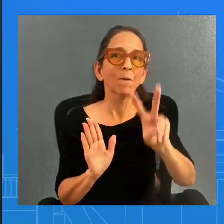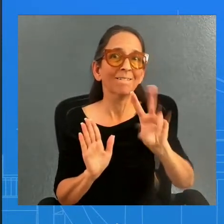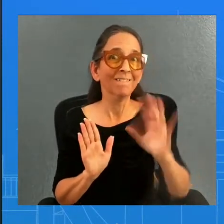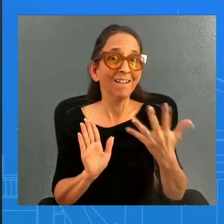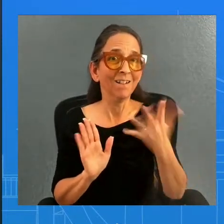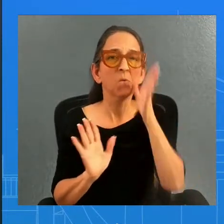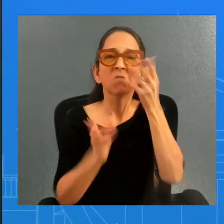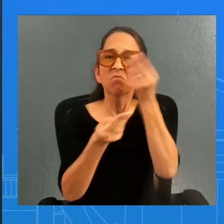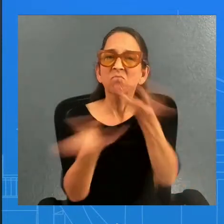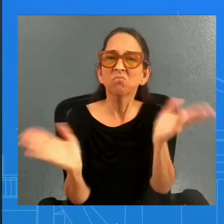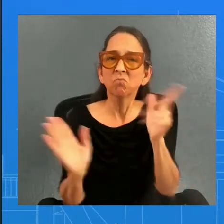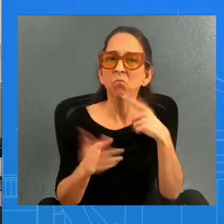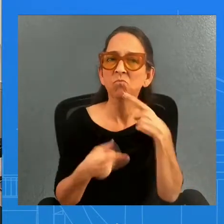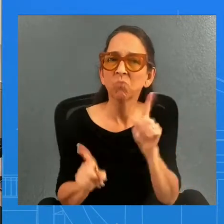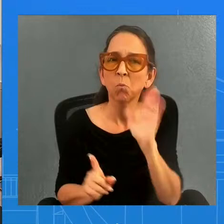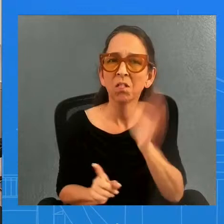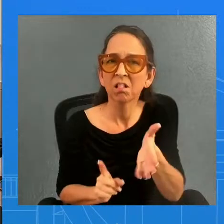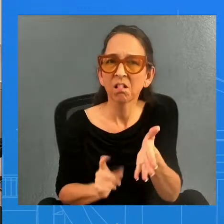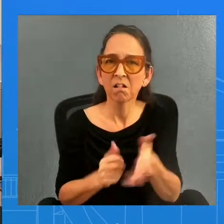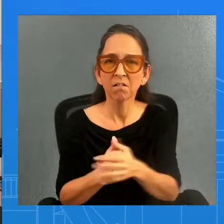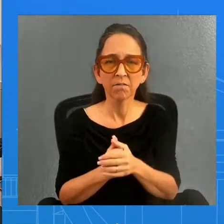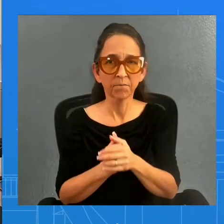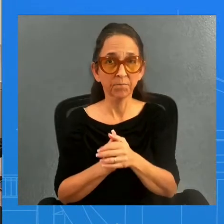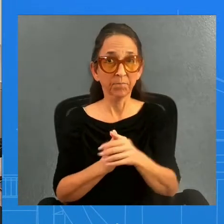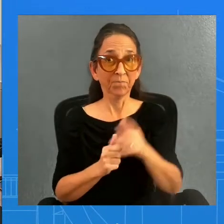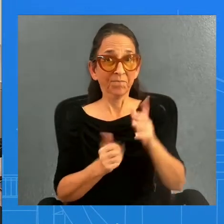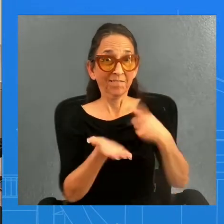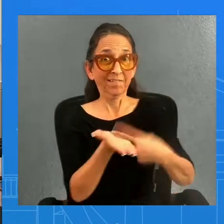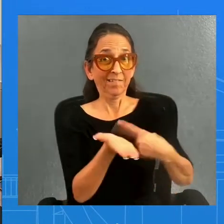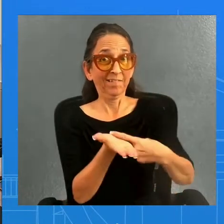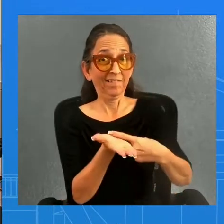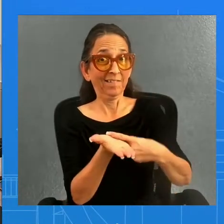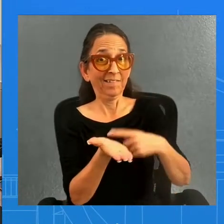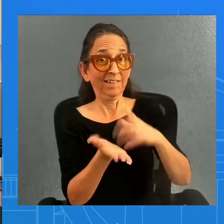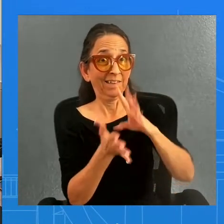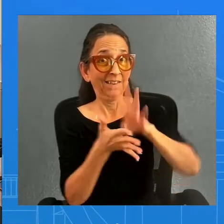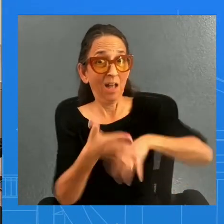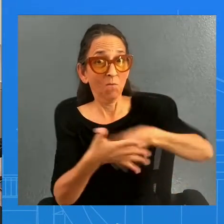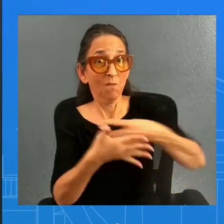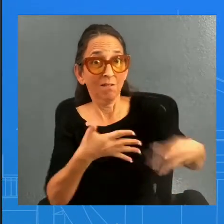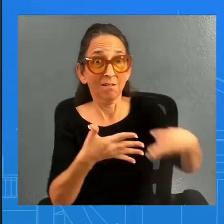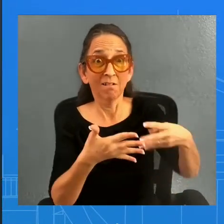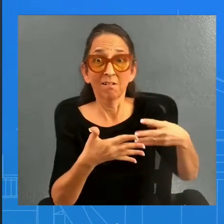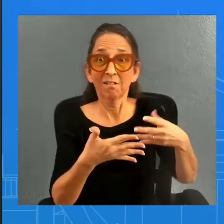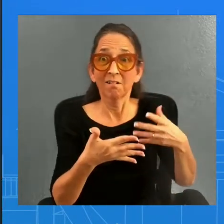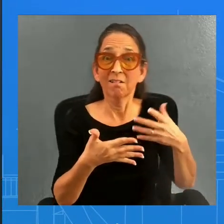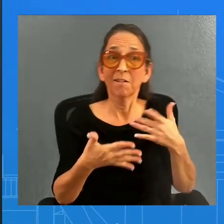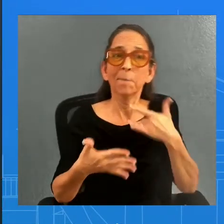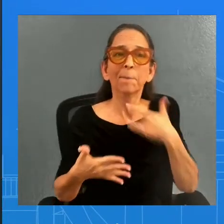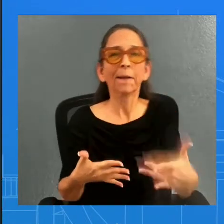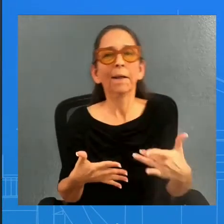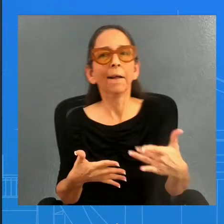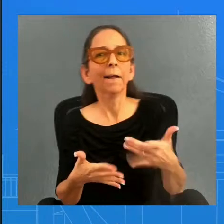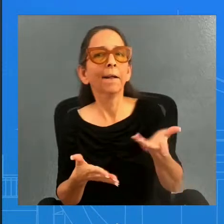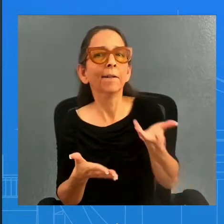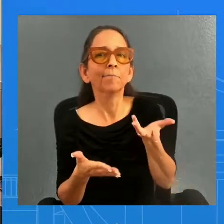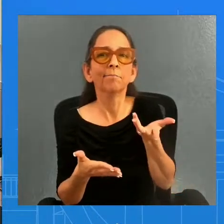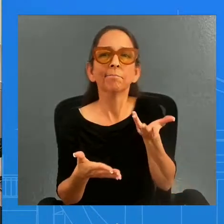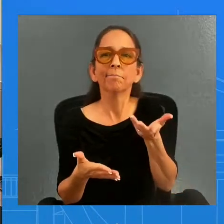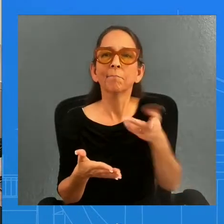it is traditional for the president to hold a press conference after -- Ms. Jean-Pierre: Oh boy. I knew that was coming. The Press: Can't stop. Won't stop.